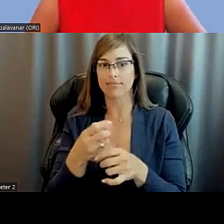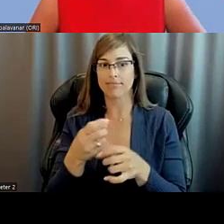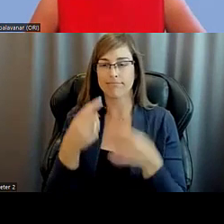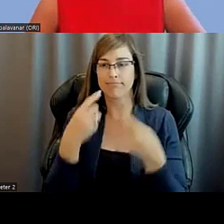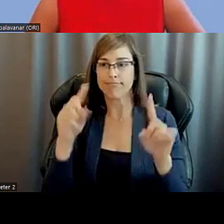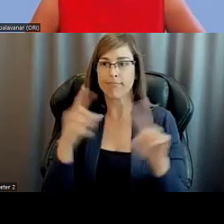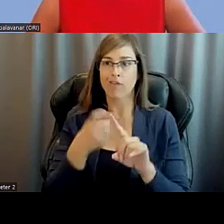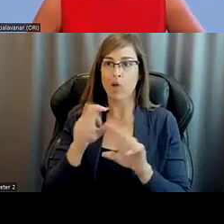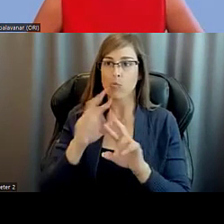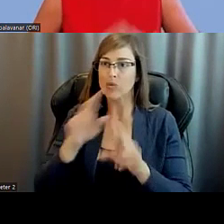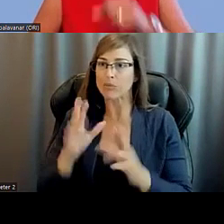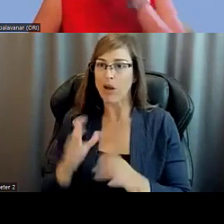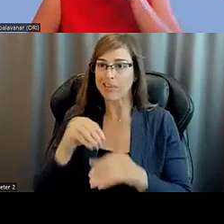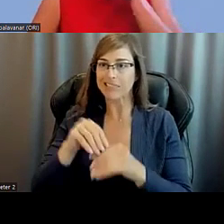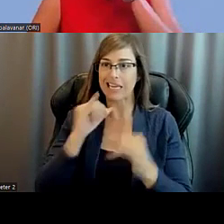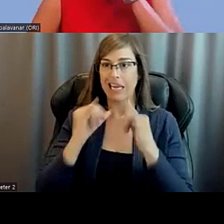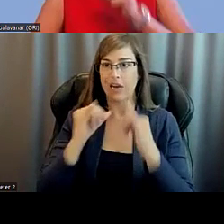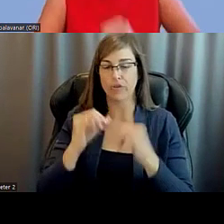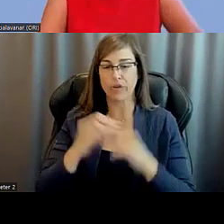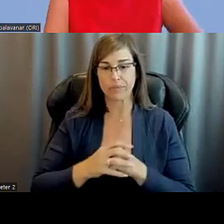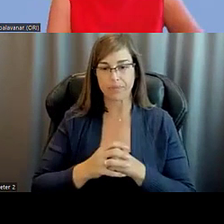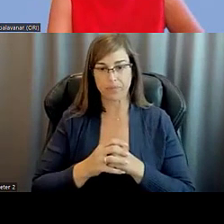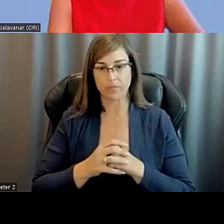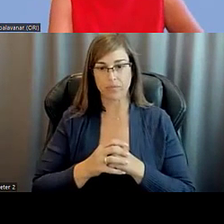in the interviews, actual interviews.